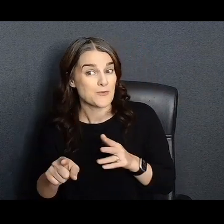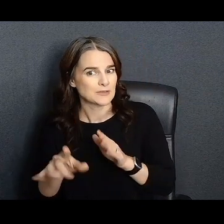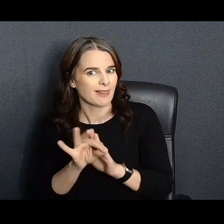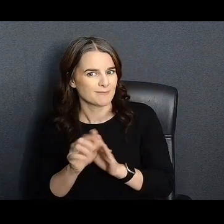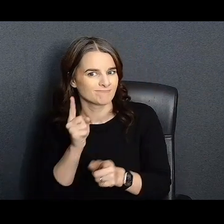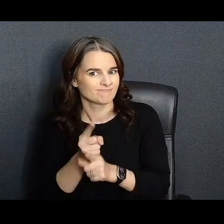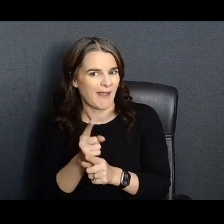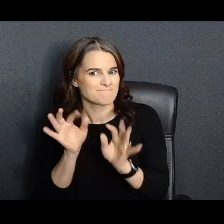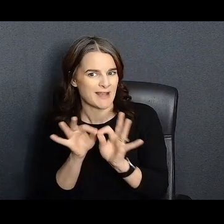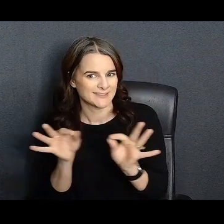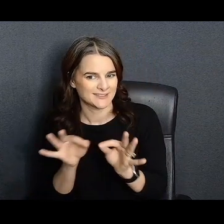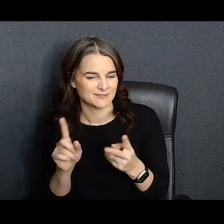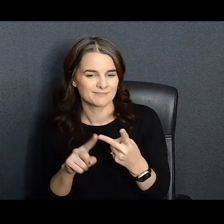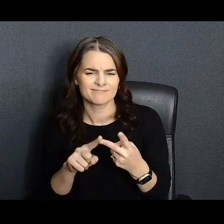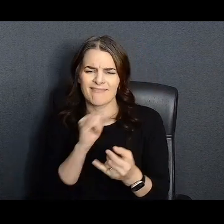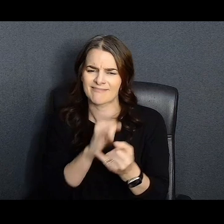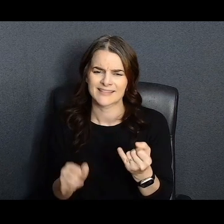And the last thing I'll say about Avaz